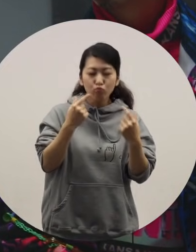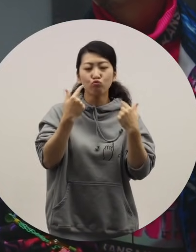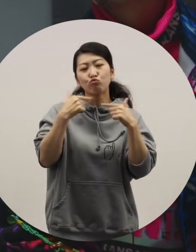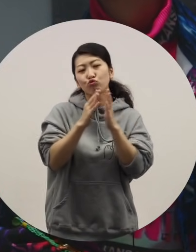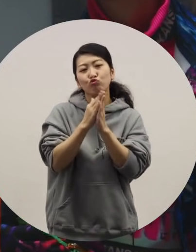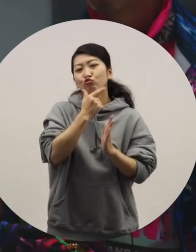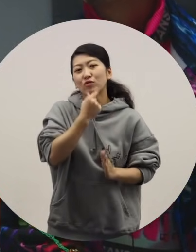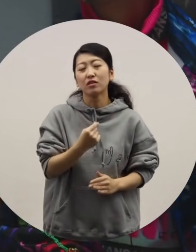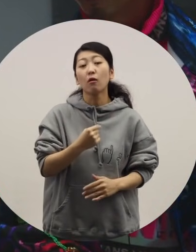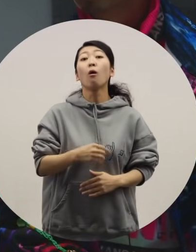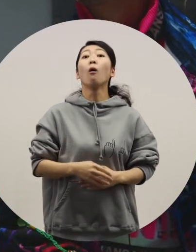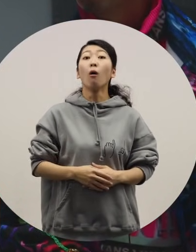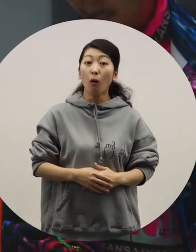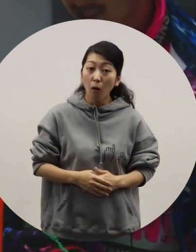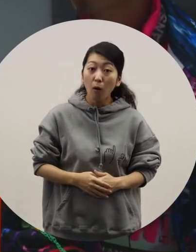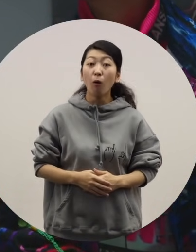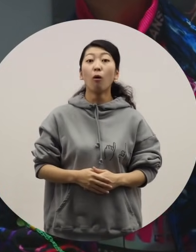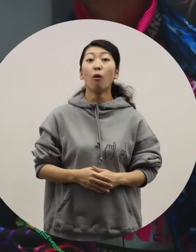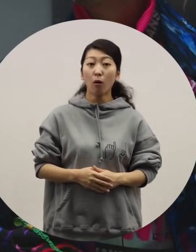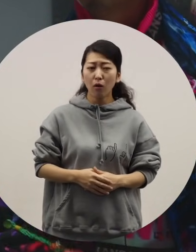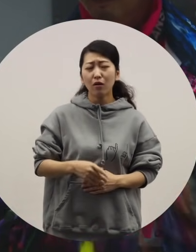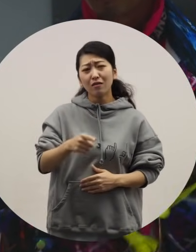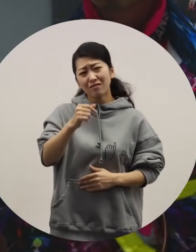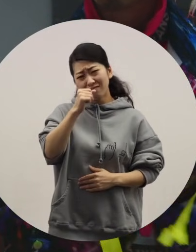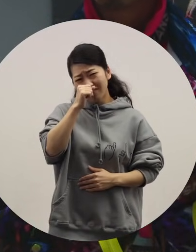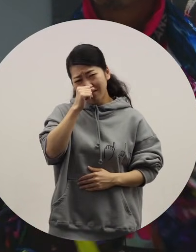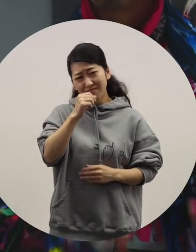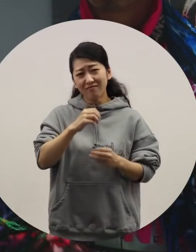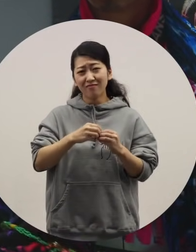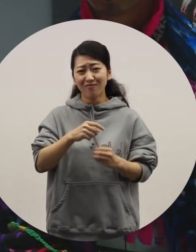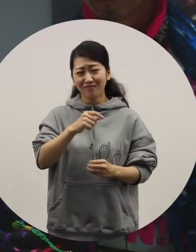[Kenmochi] Oh, is that so? [Ochiai] It is a really nice color.